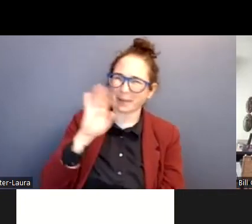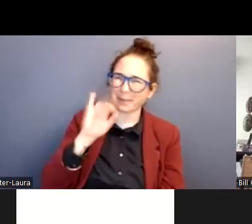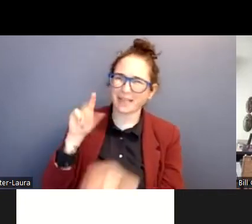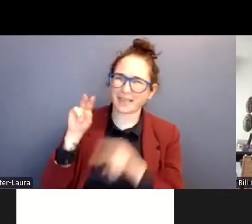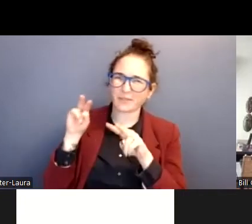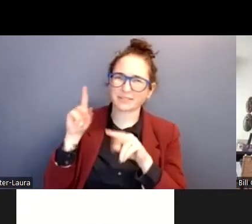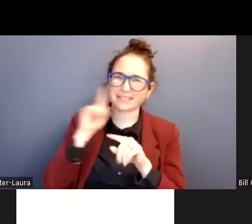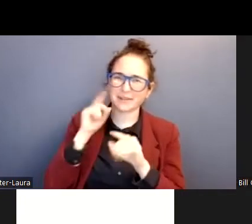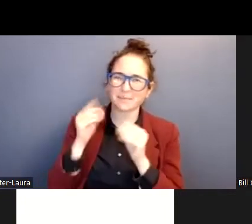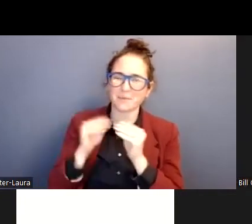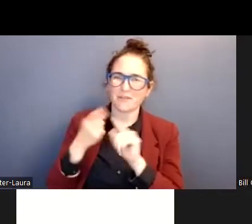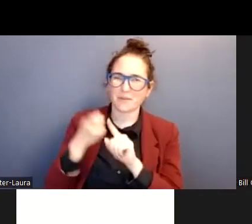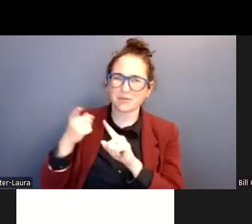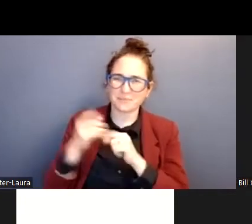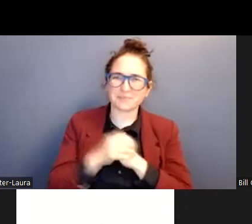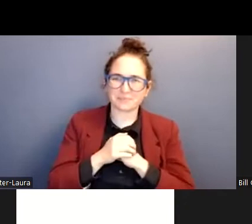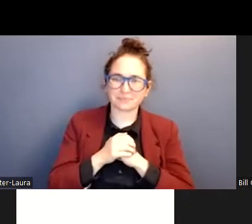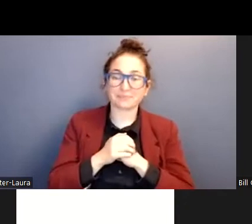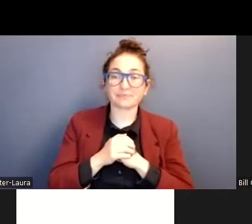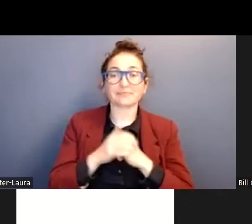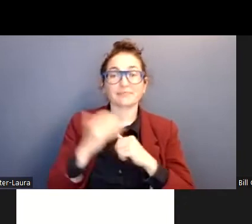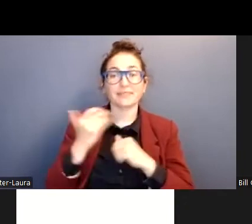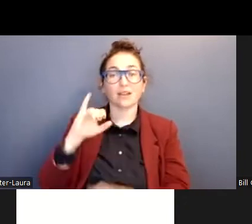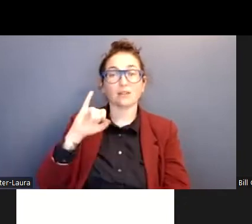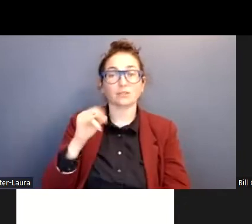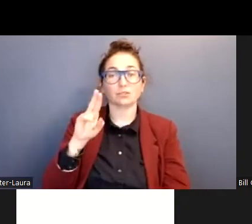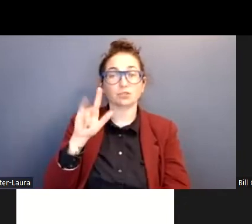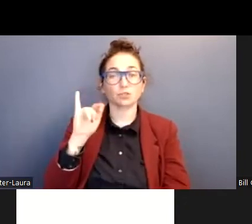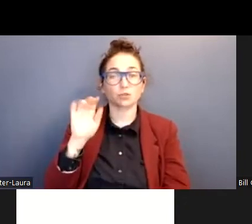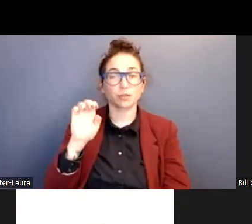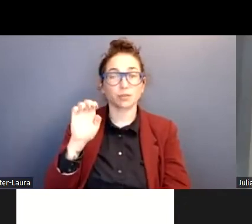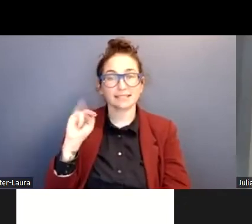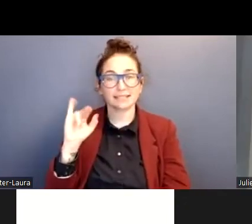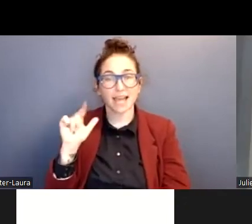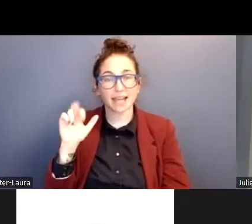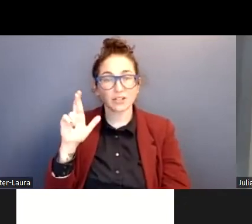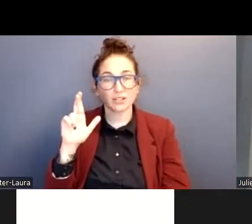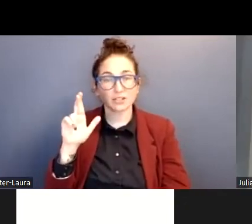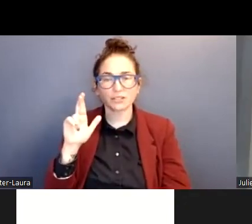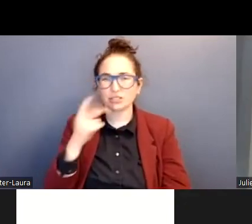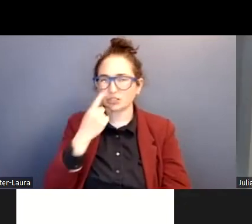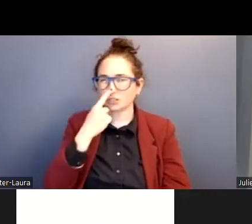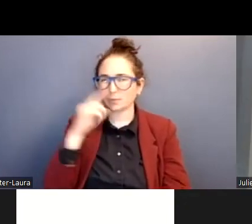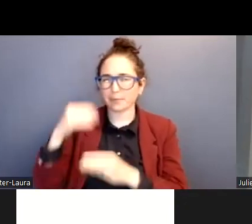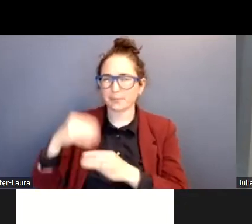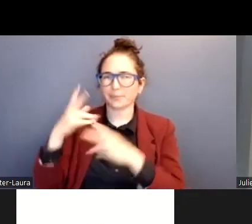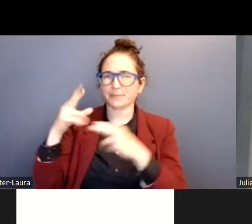more from you in a bit. And I'd like to welcome Julie Snyder. And, Elayne, will you please pull up a slide that Julie has to share?